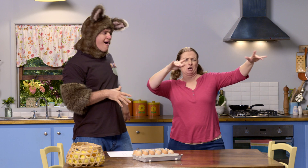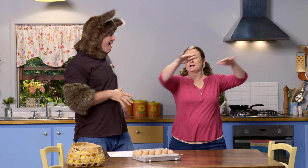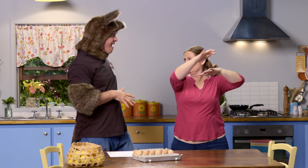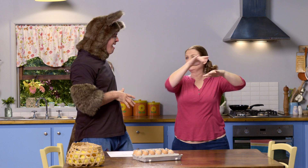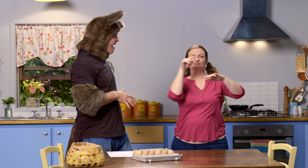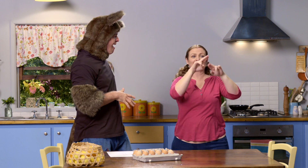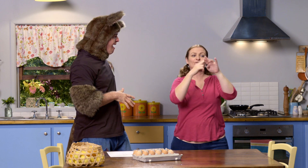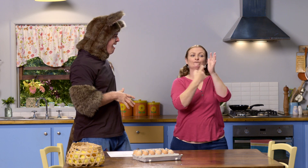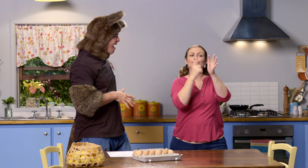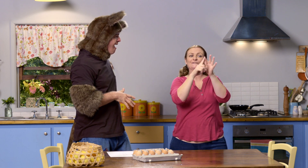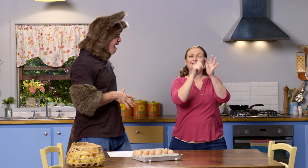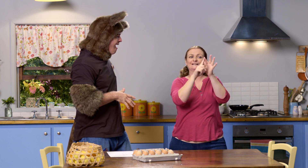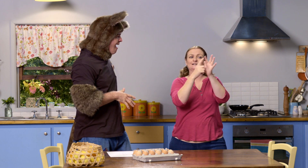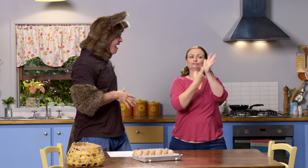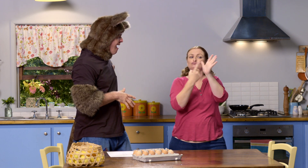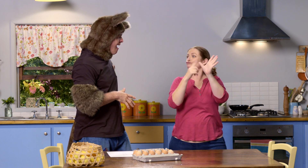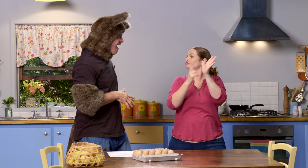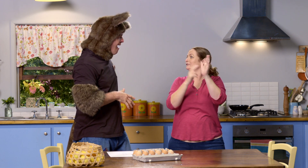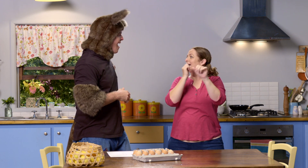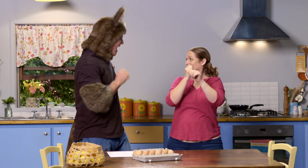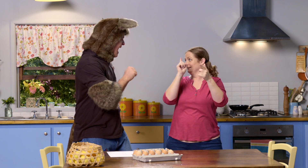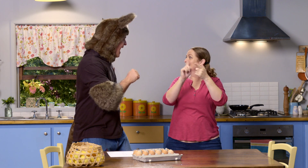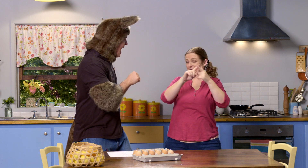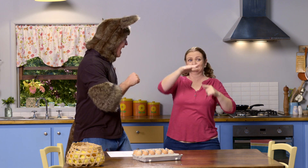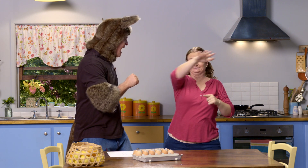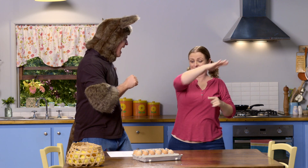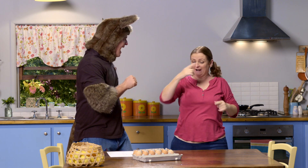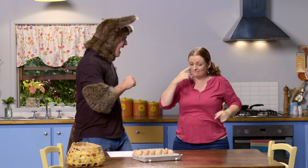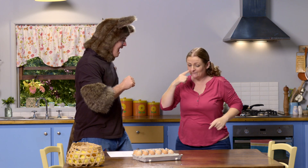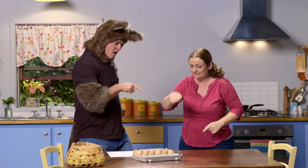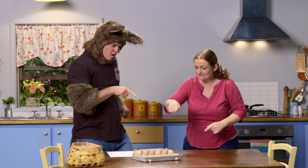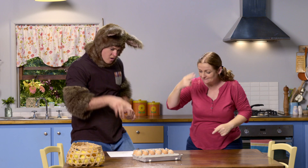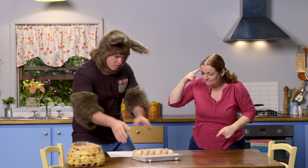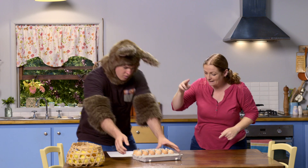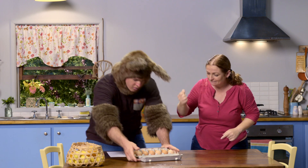They're called free range chickens. Let's see if these ones are.